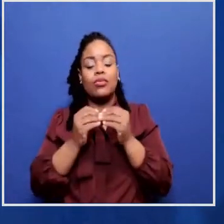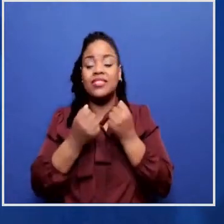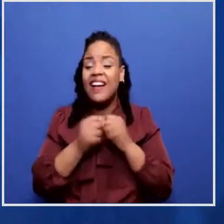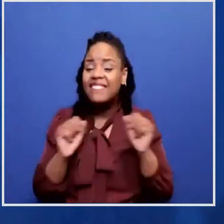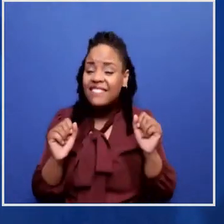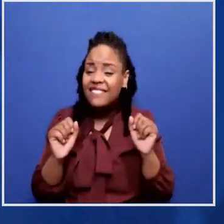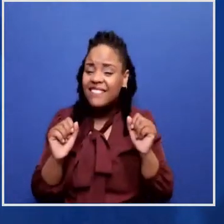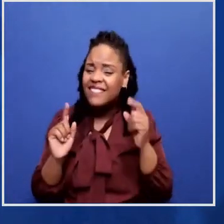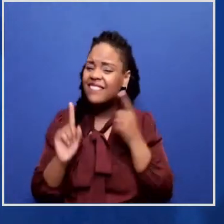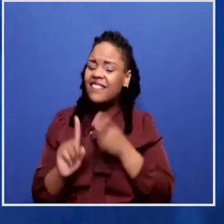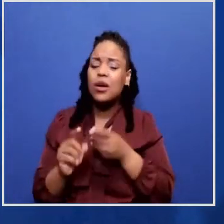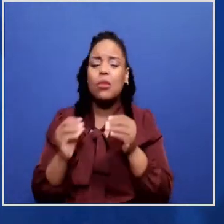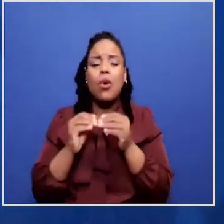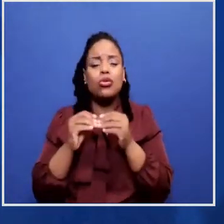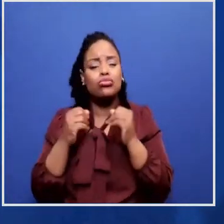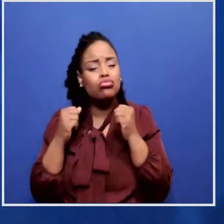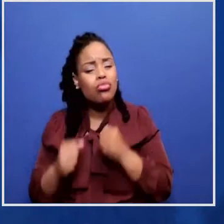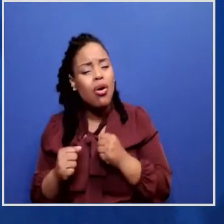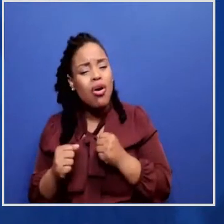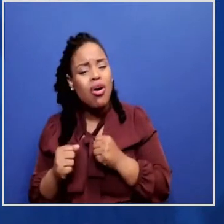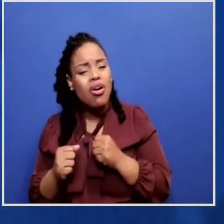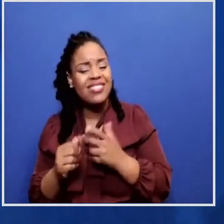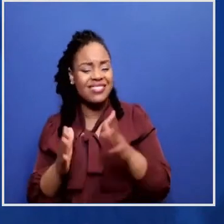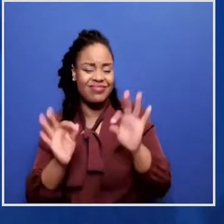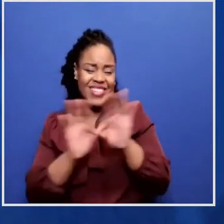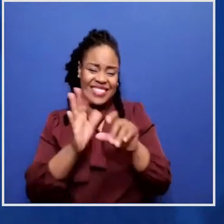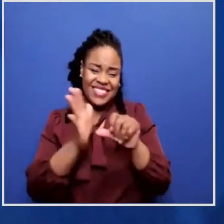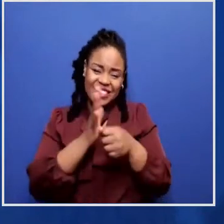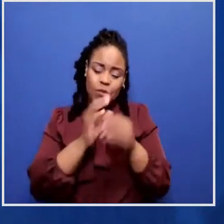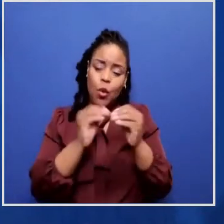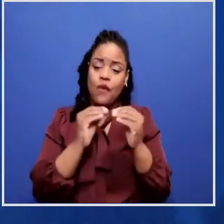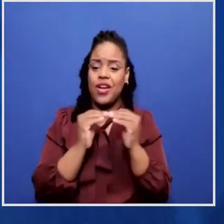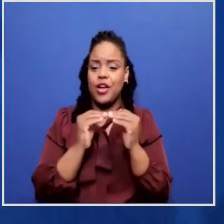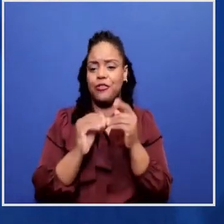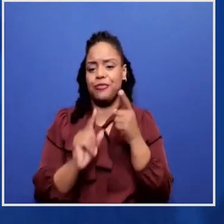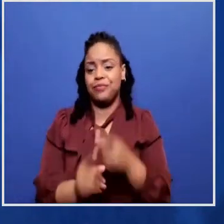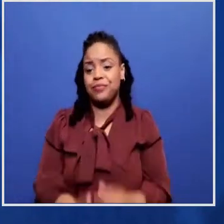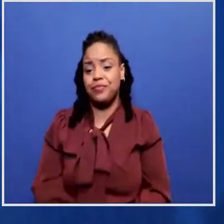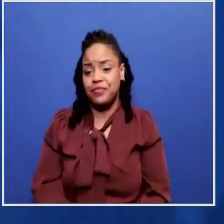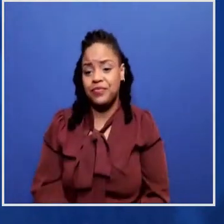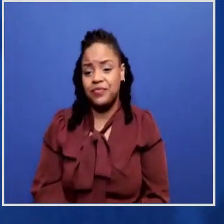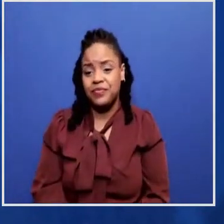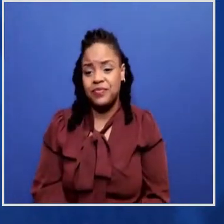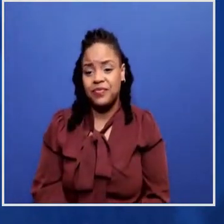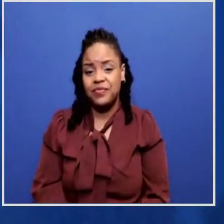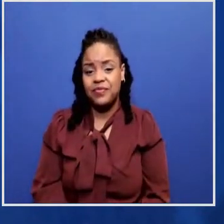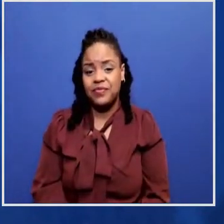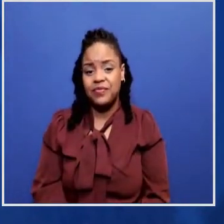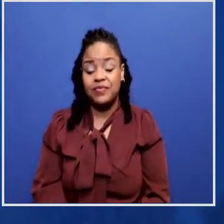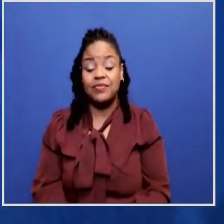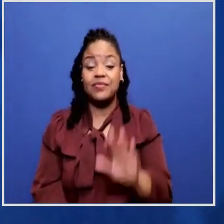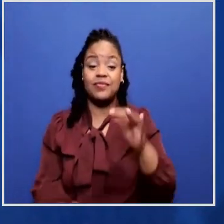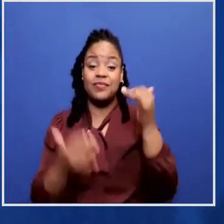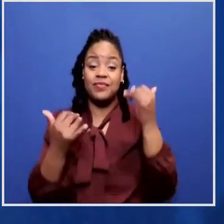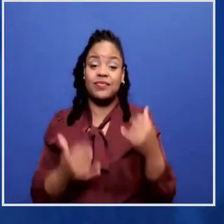A LITTLE BIT STRONGER, AND A LITTLE MORE FAIR.